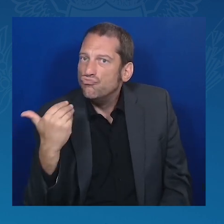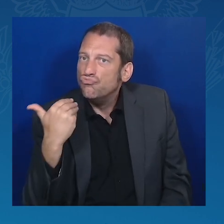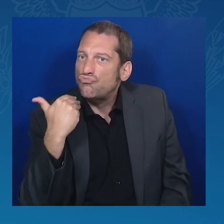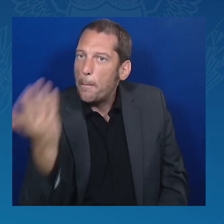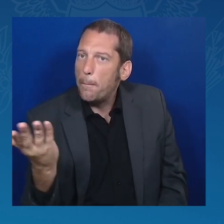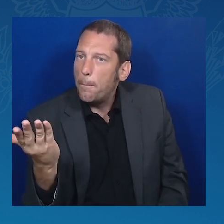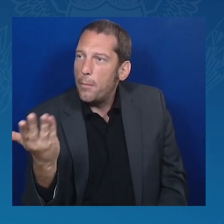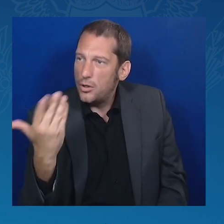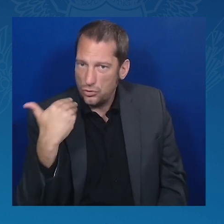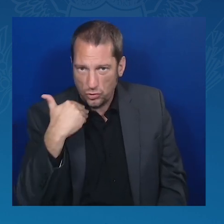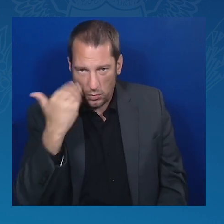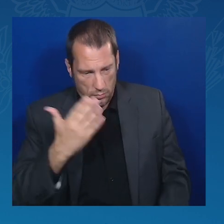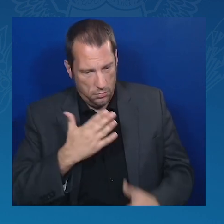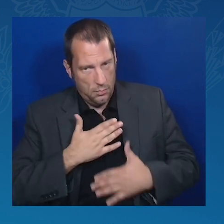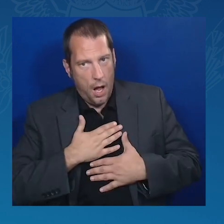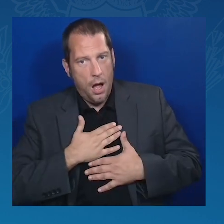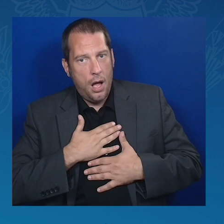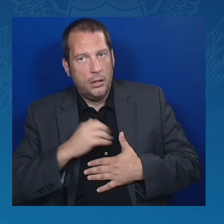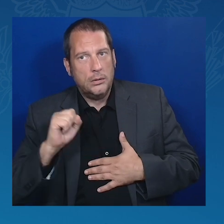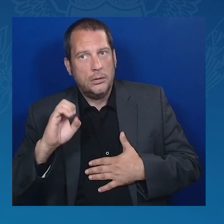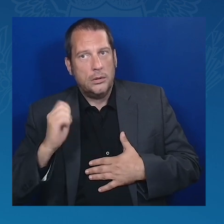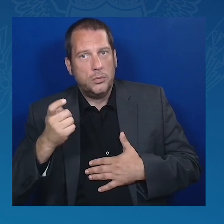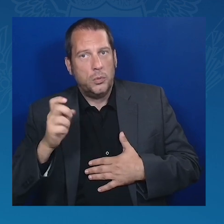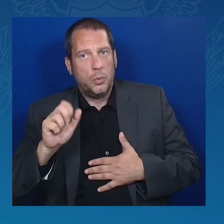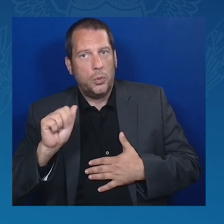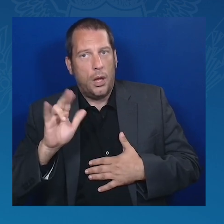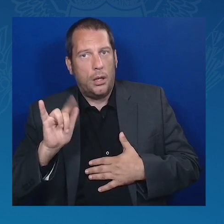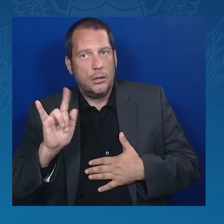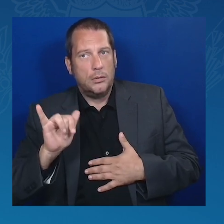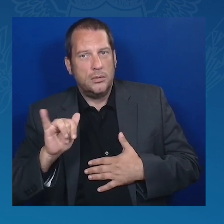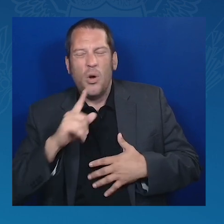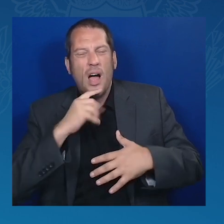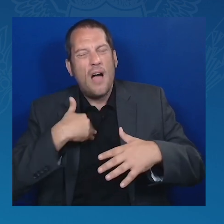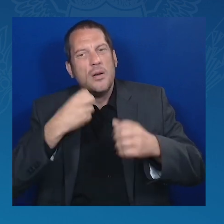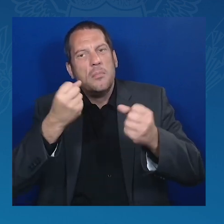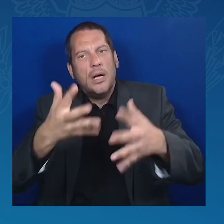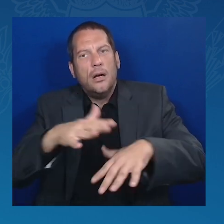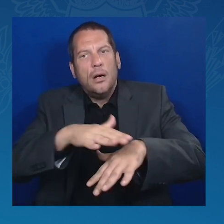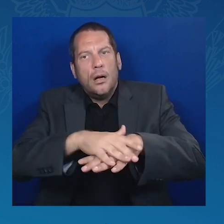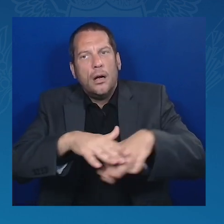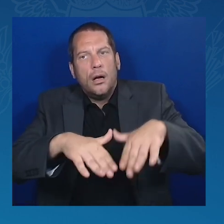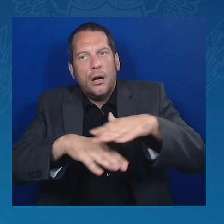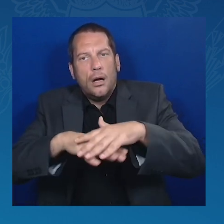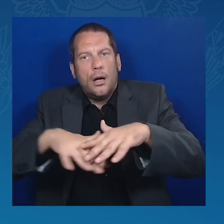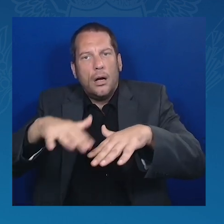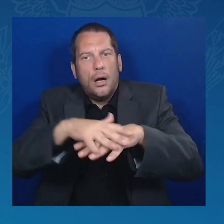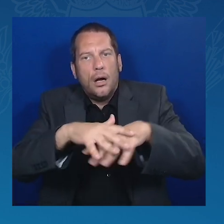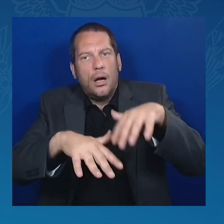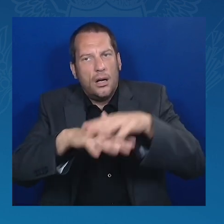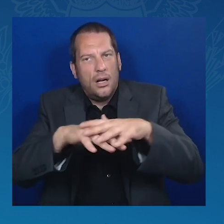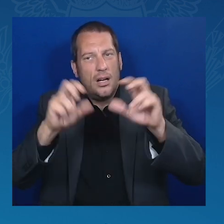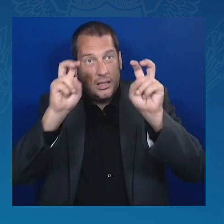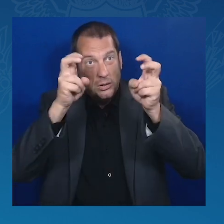that are at play in this issue and what we must all do then to stand and say,